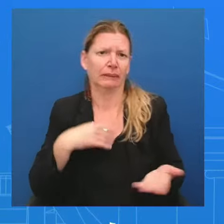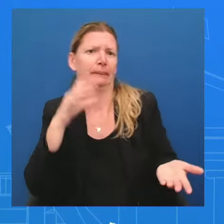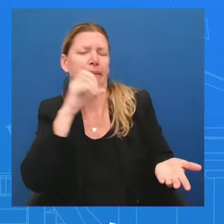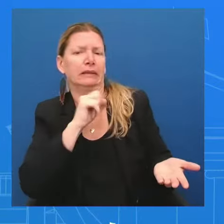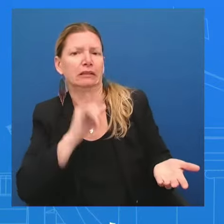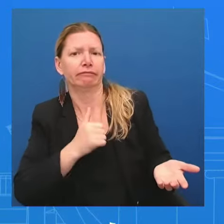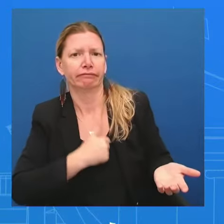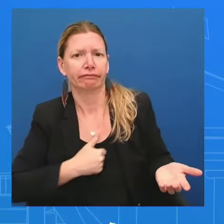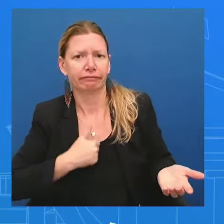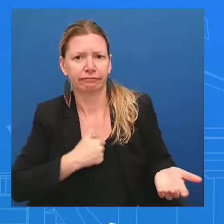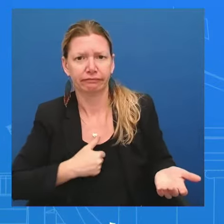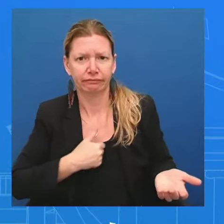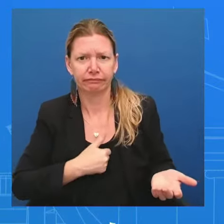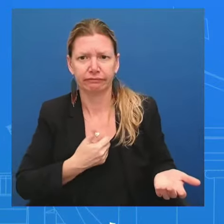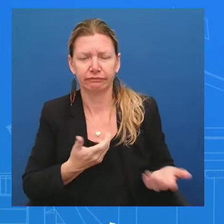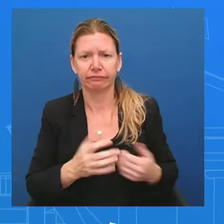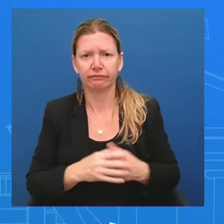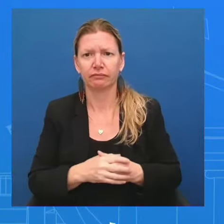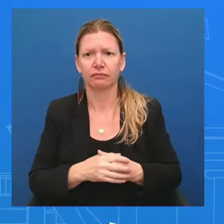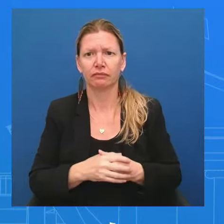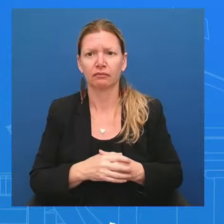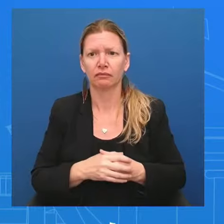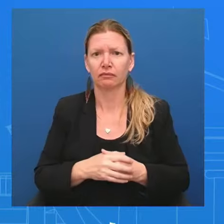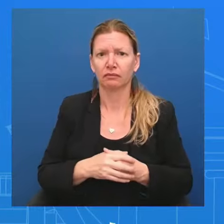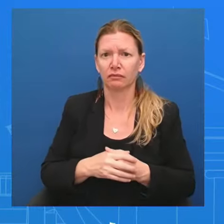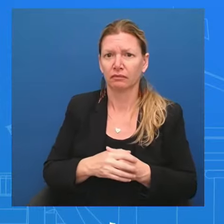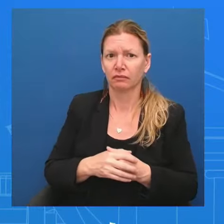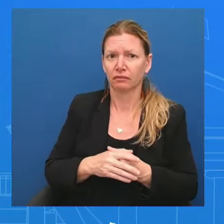Okay, so I'm going to try it again and we'll see. Maybe take two would be better.